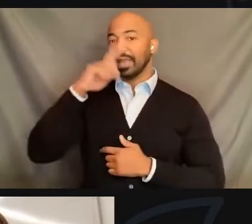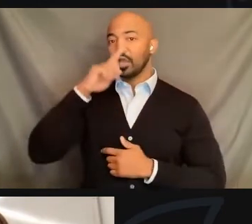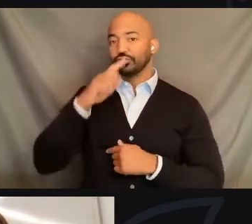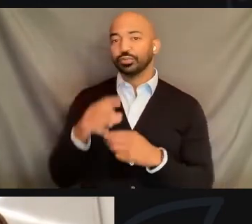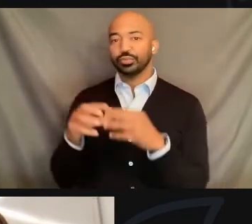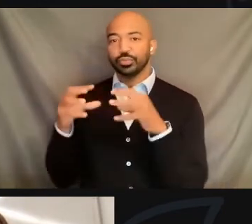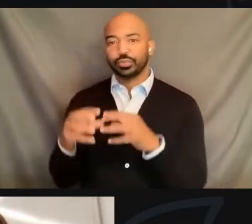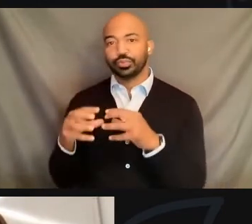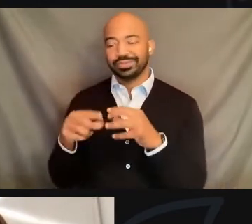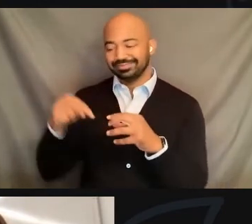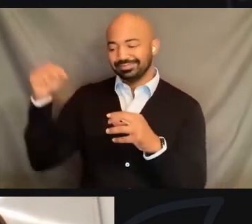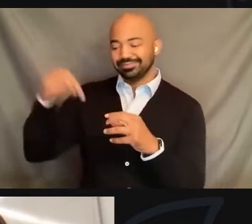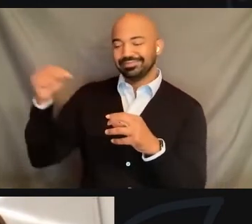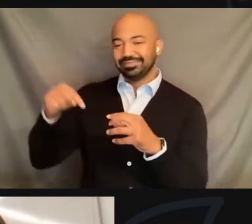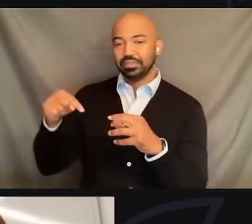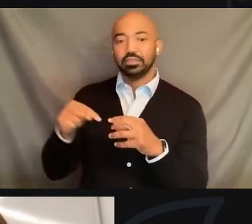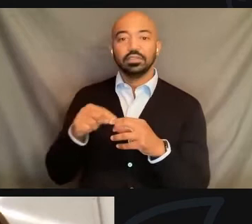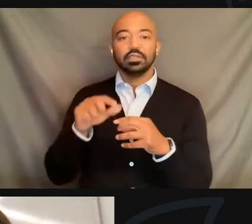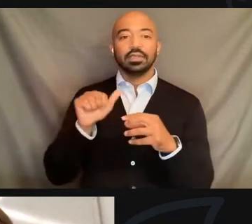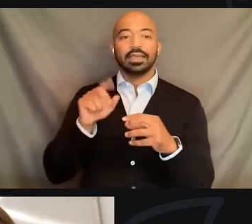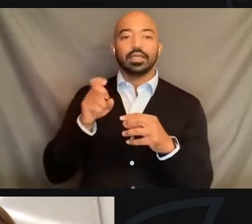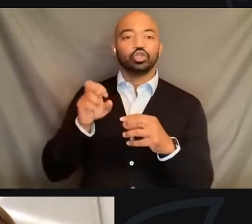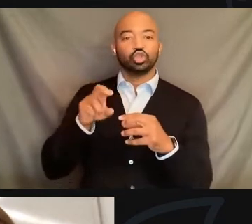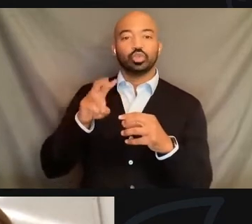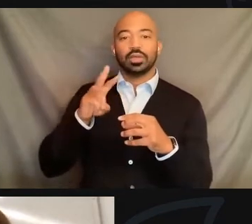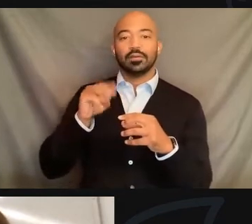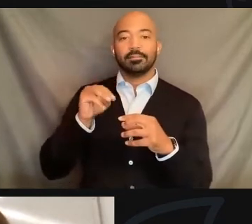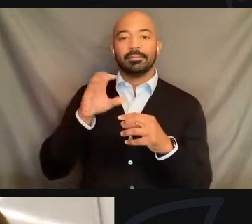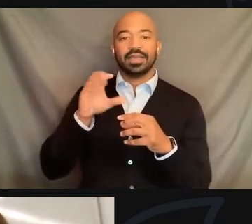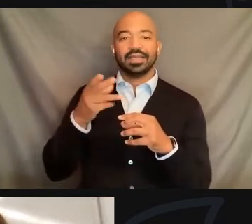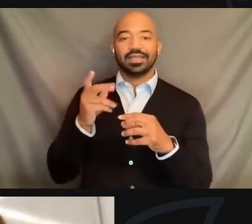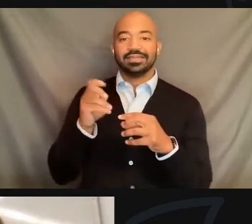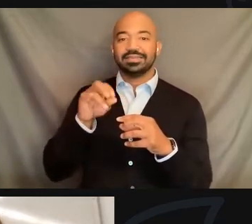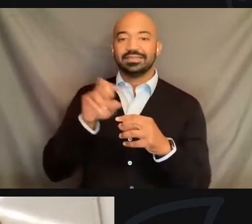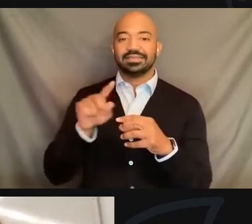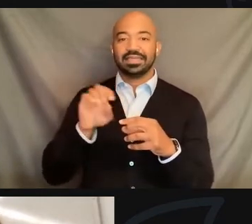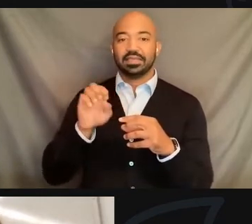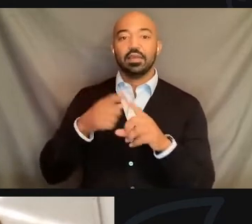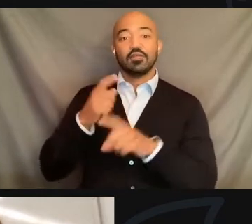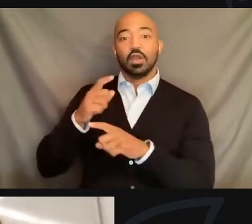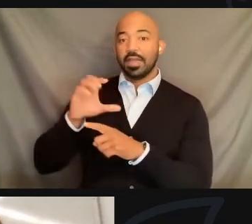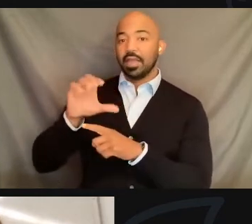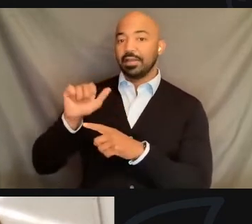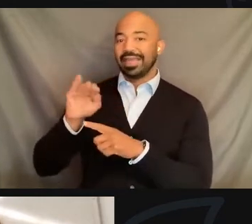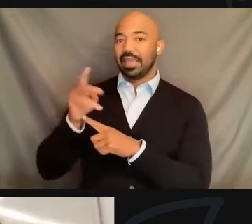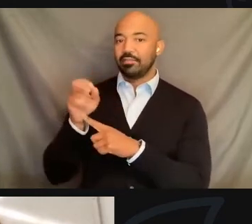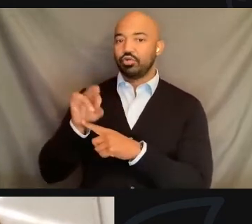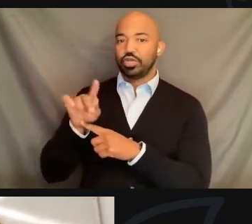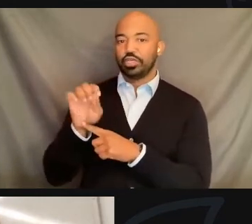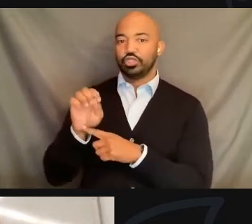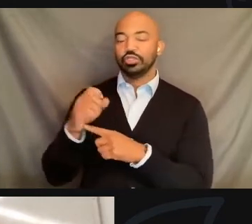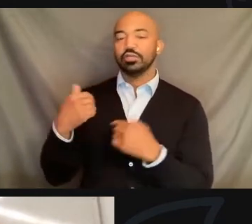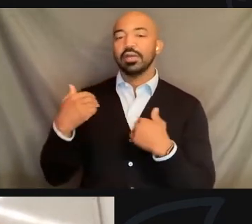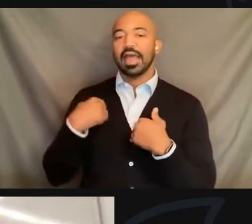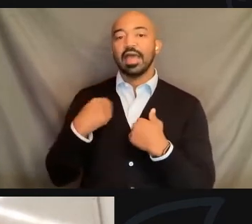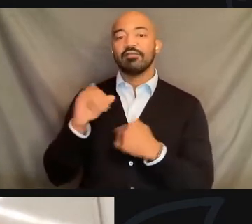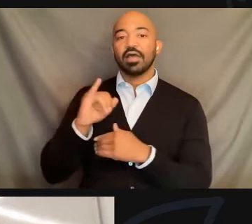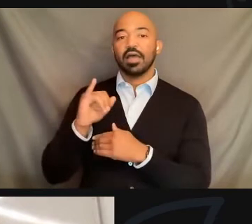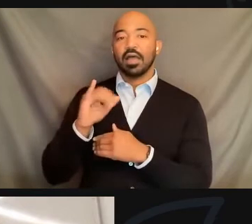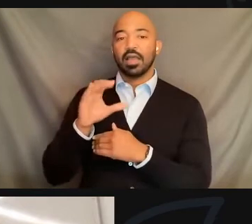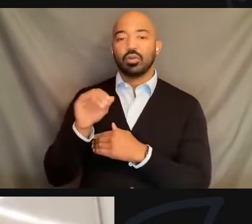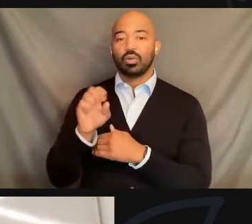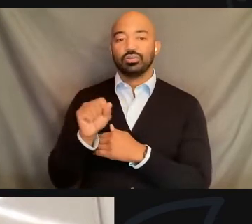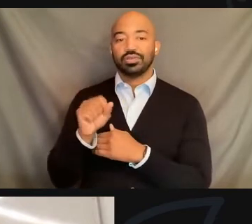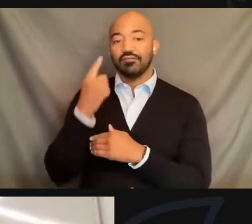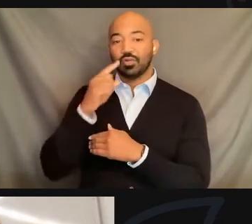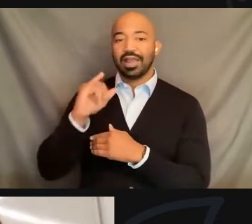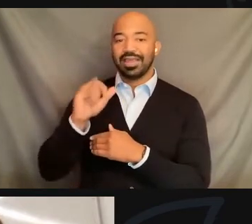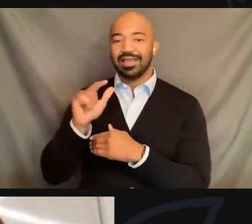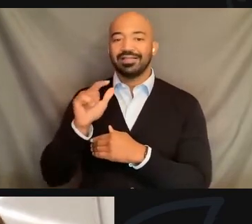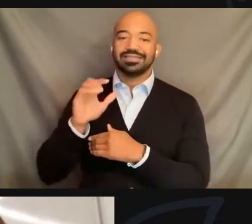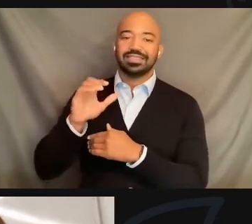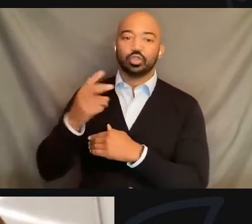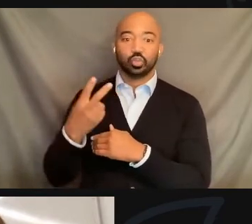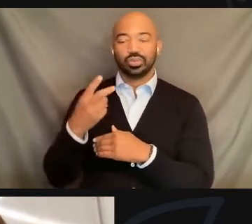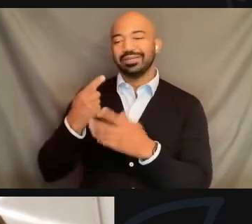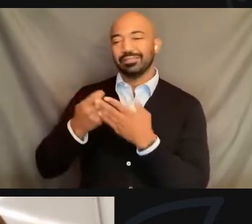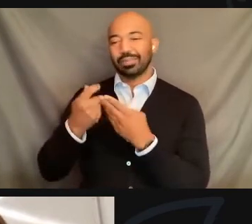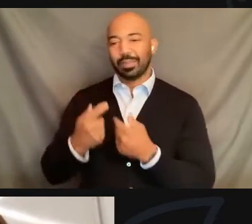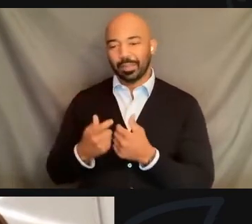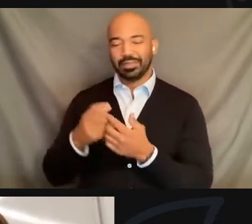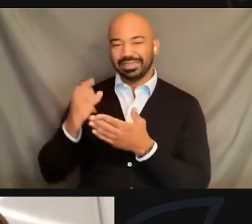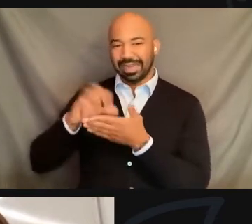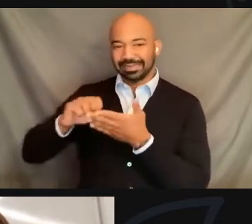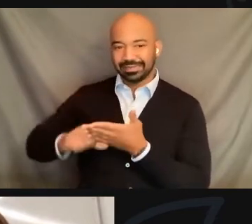described by Andrew McKenzie in Cambridge, they use a specific deletion of icass in ILC tools, we can do that. But I have to